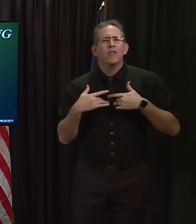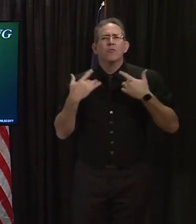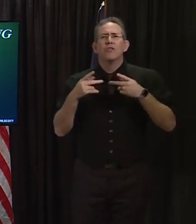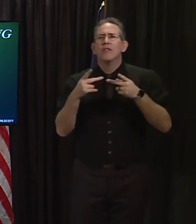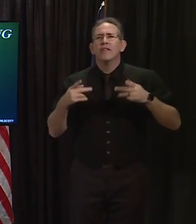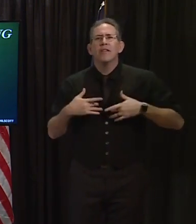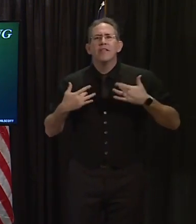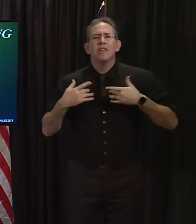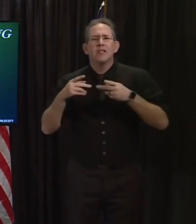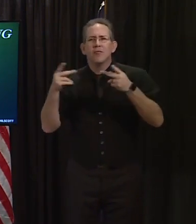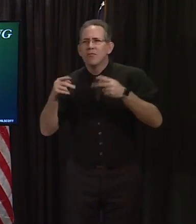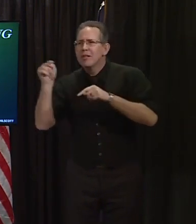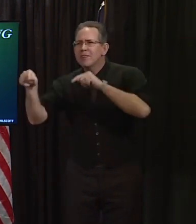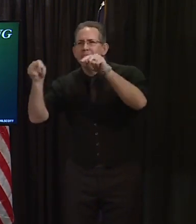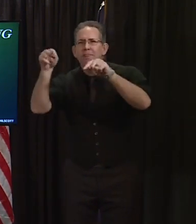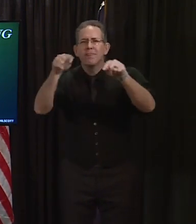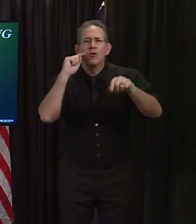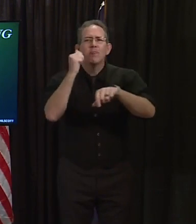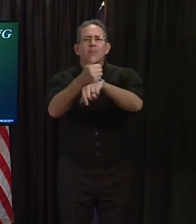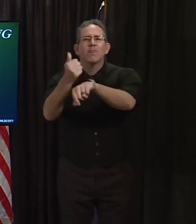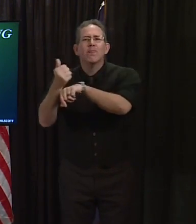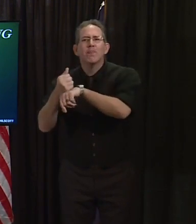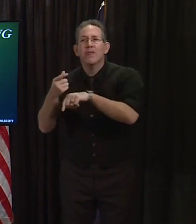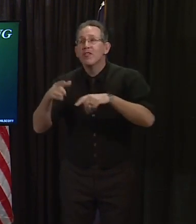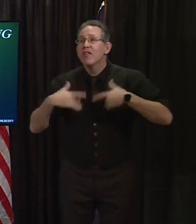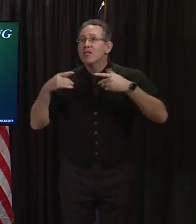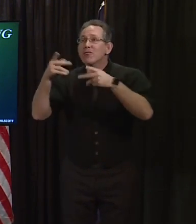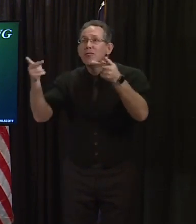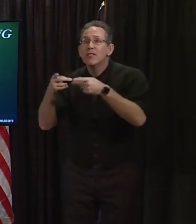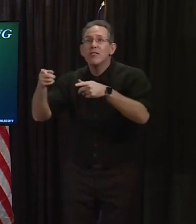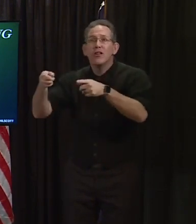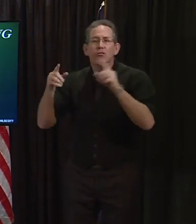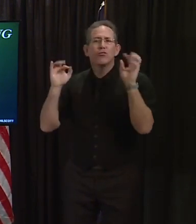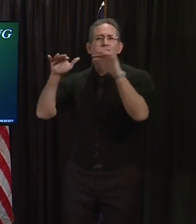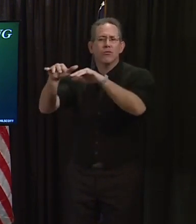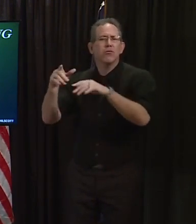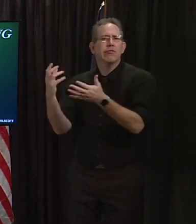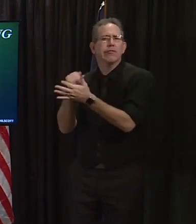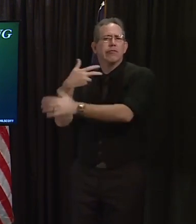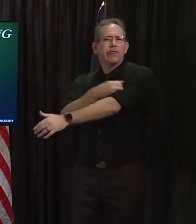We continue to look for additional opportunities. If you are a business, a